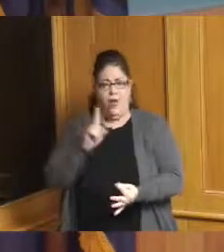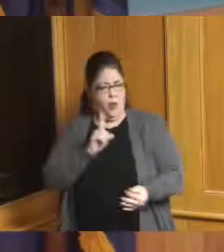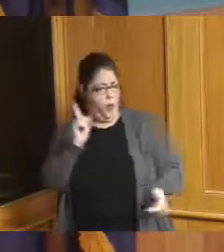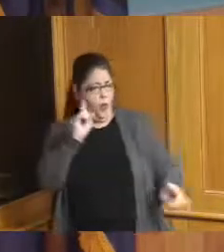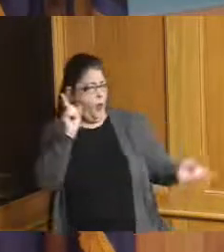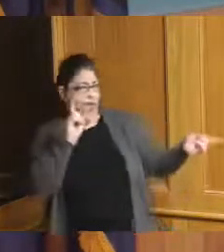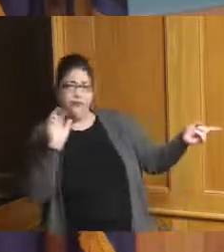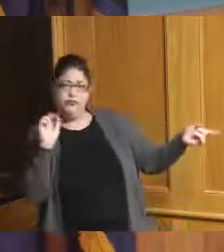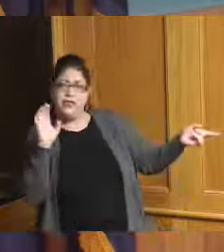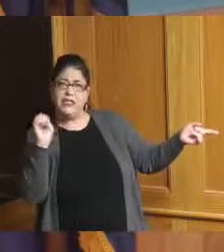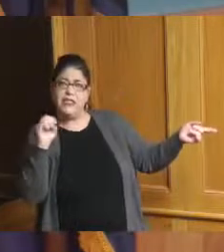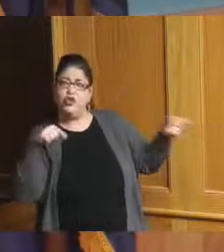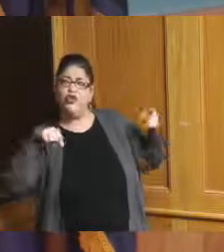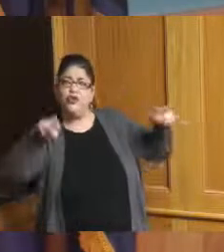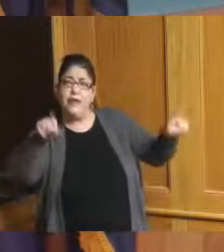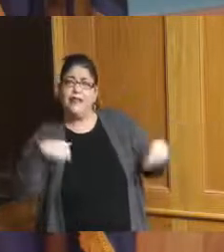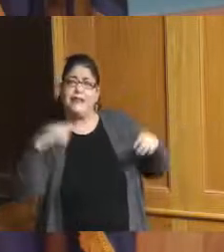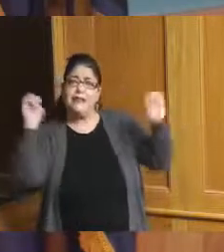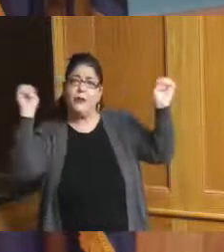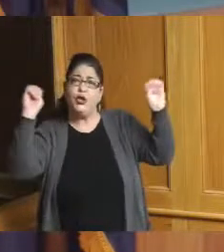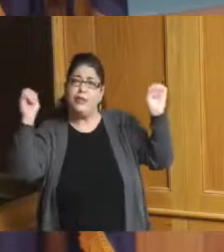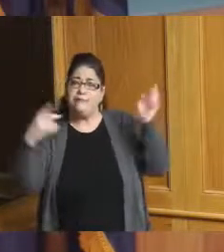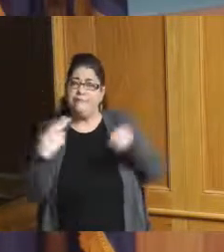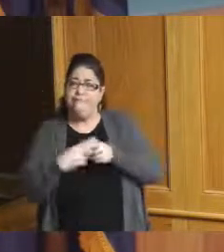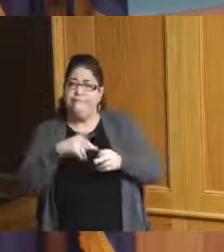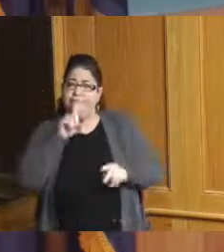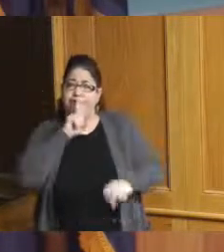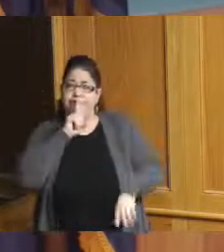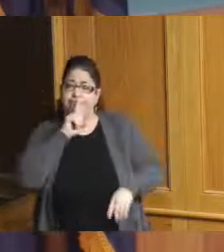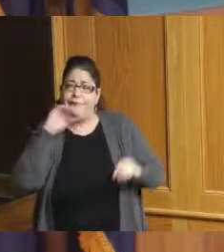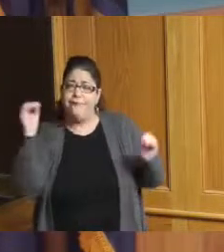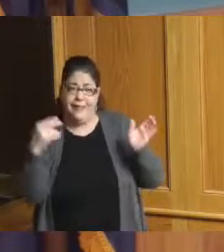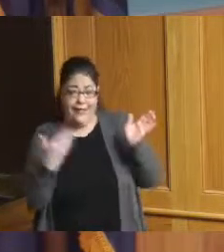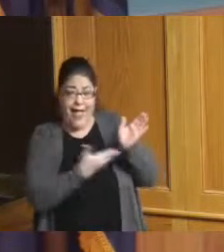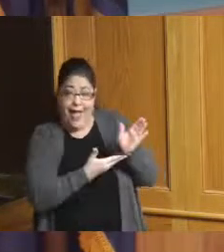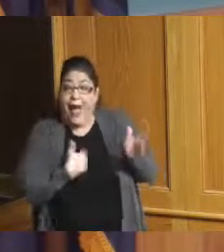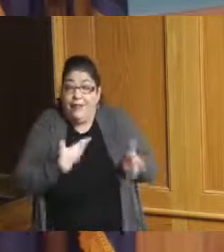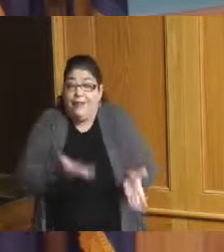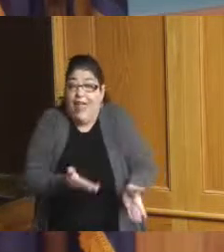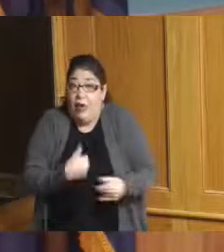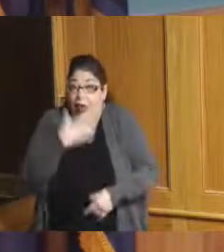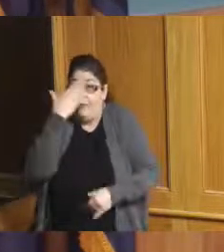she at during this state of emergency because I'm right there on the front lines as well